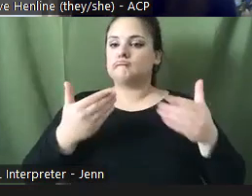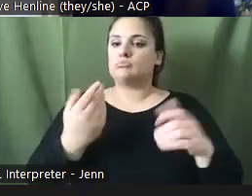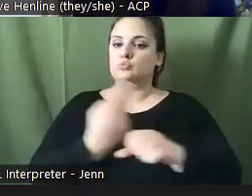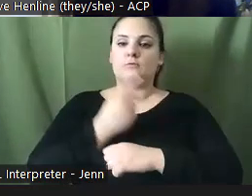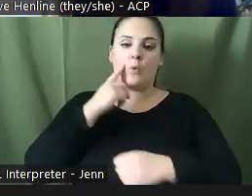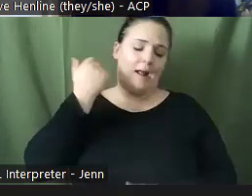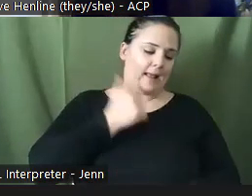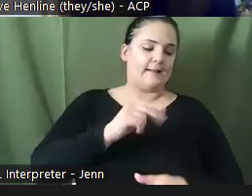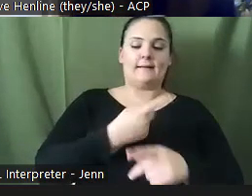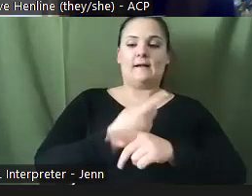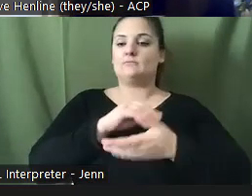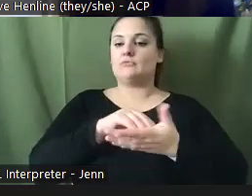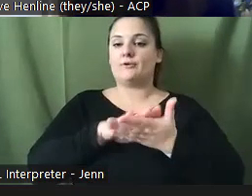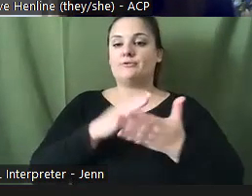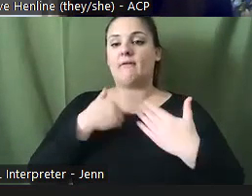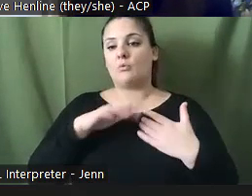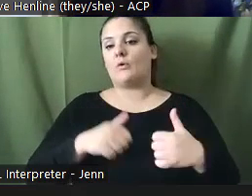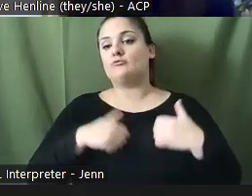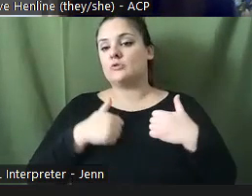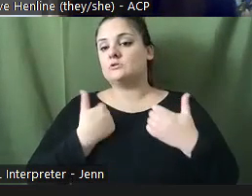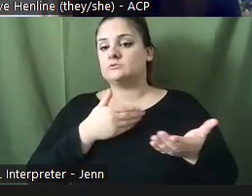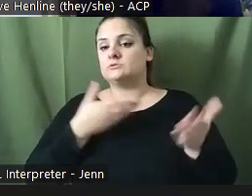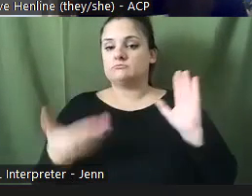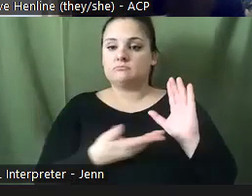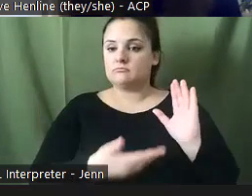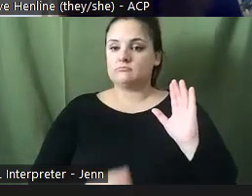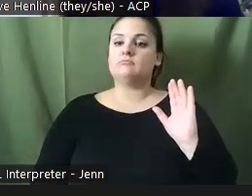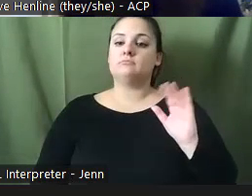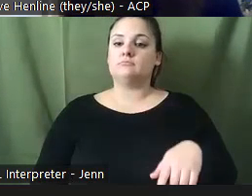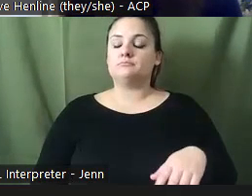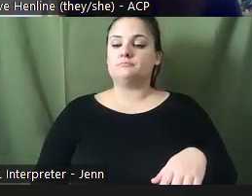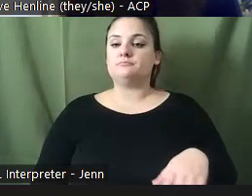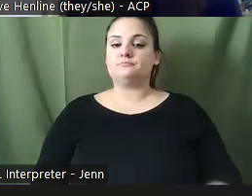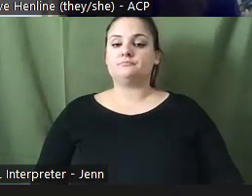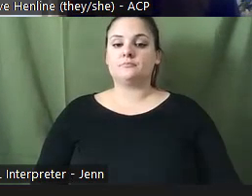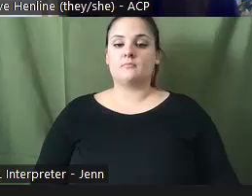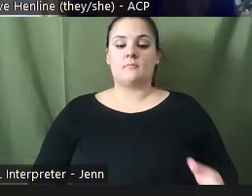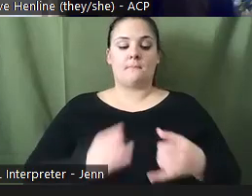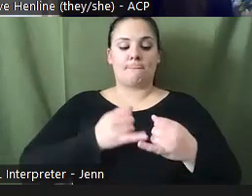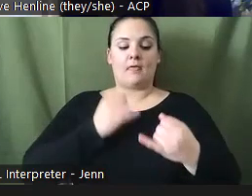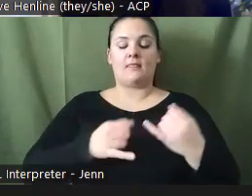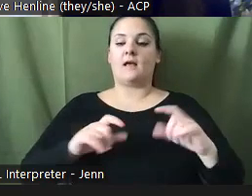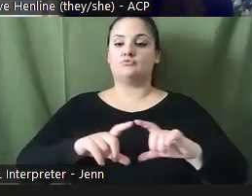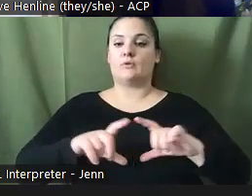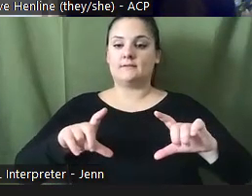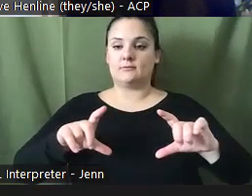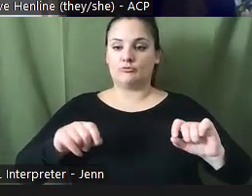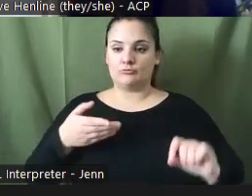that might have their address reflected. And, finally, the last rectangle, we see that first